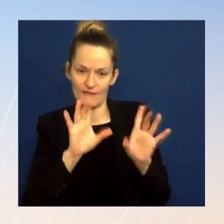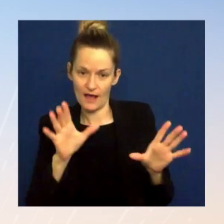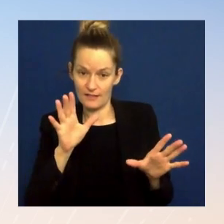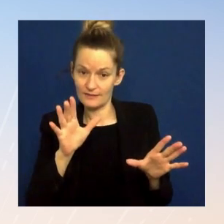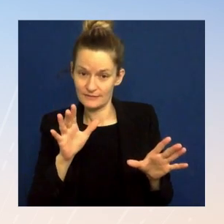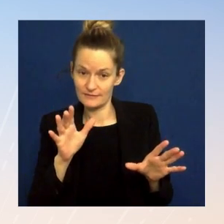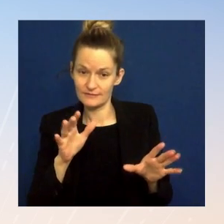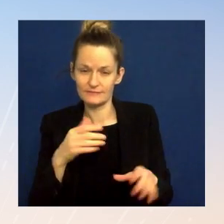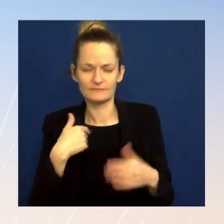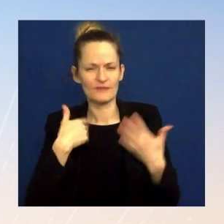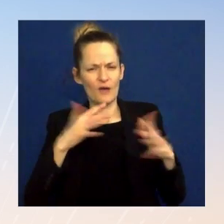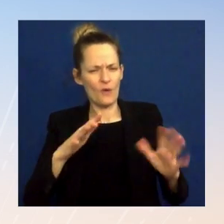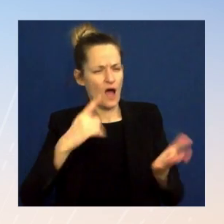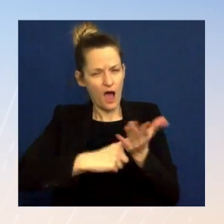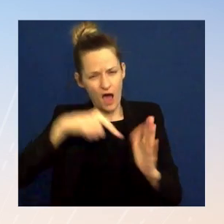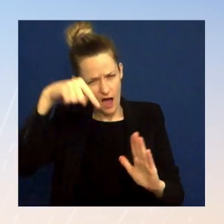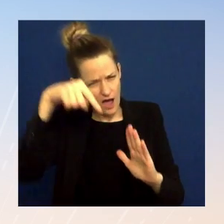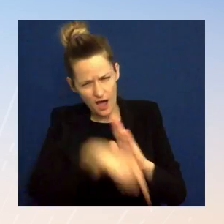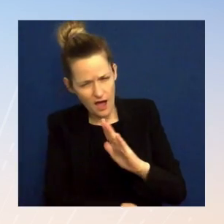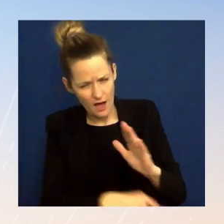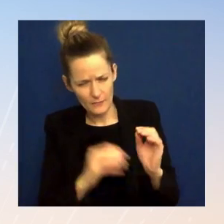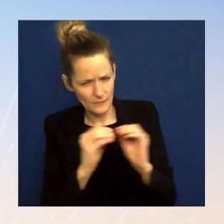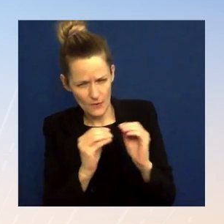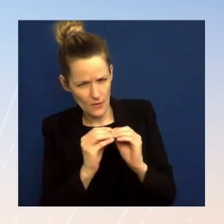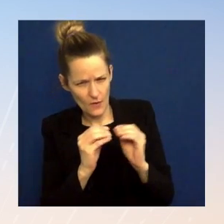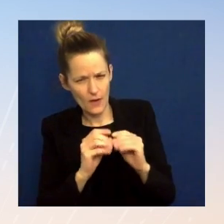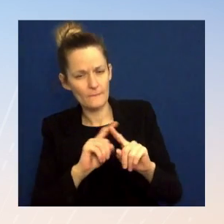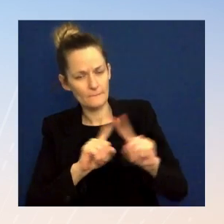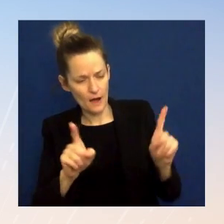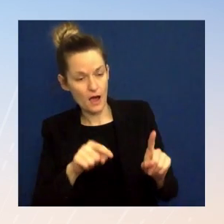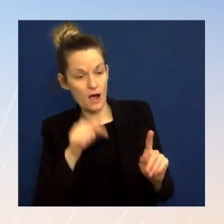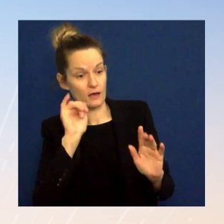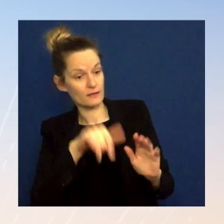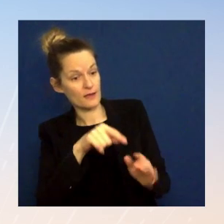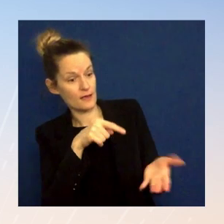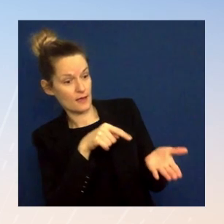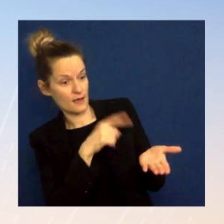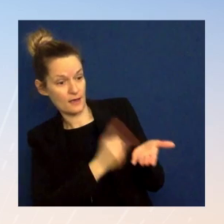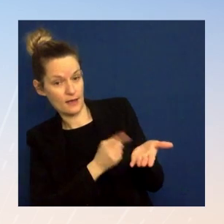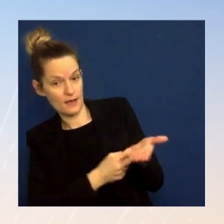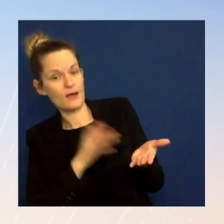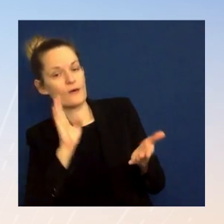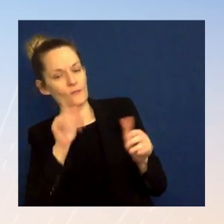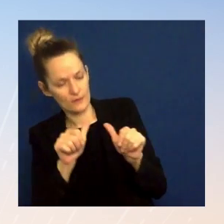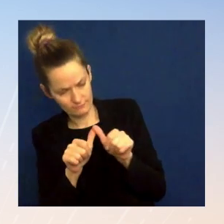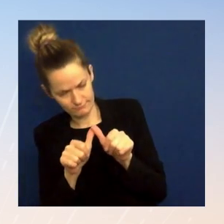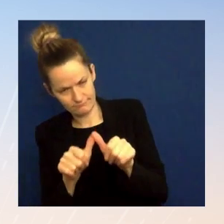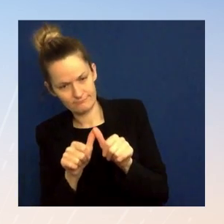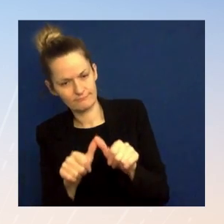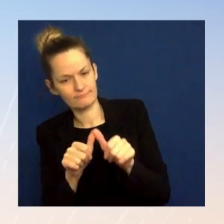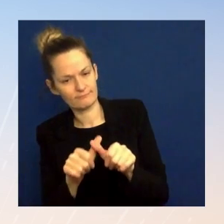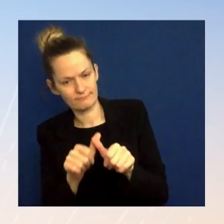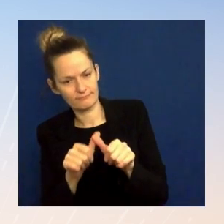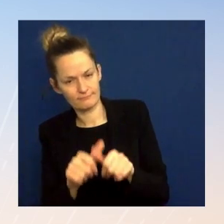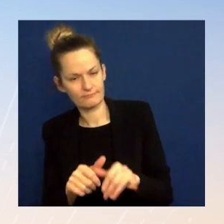I will only say we're going to continue the intensive conversations with China . Yeah. The Press: On Afghanistan,